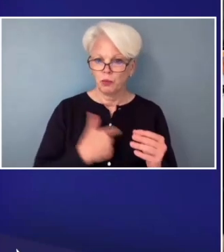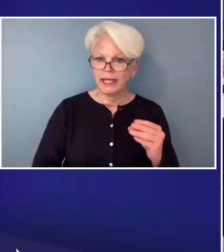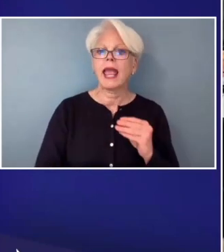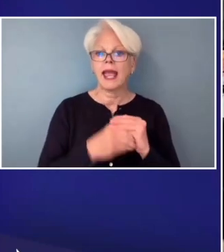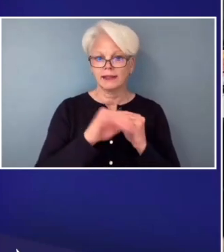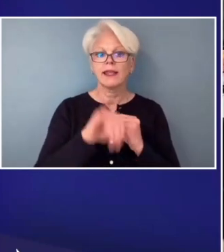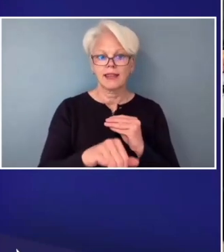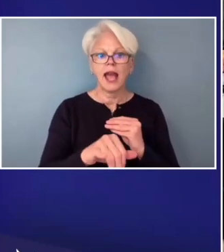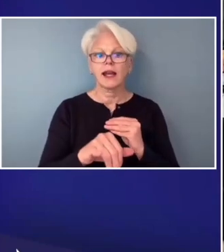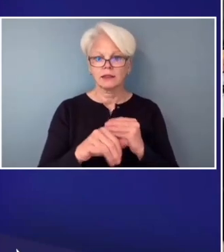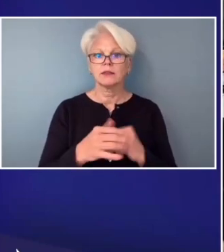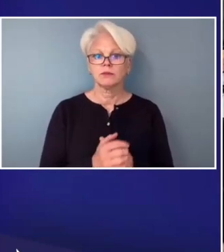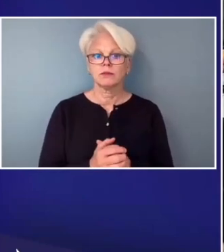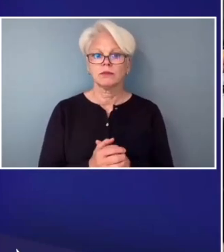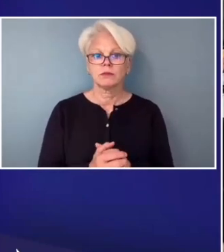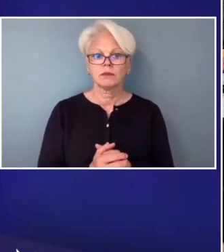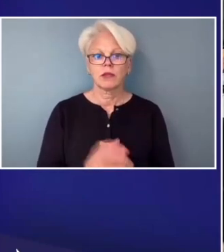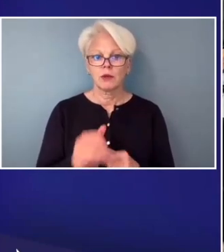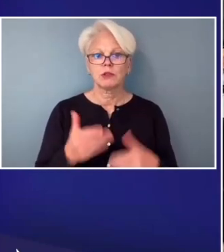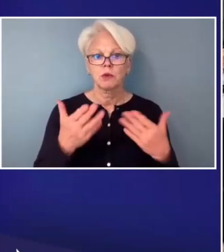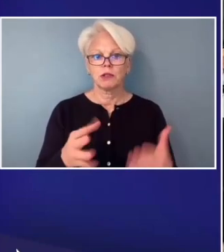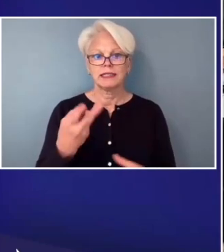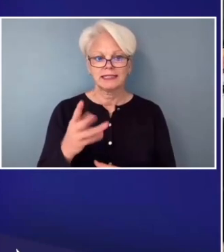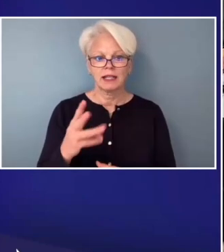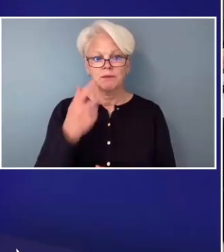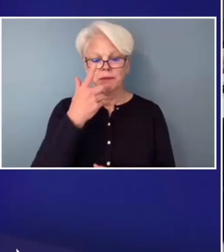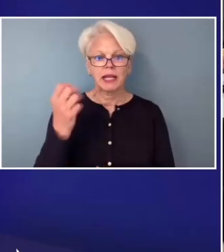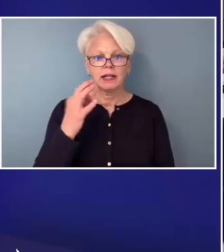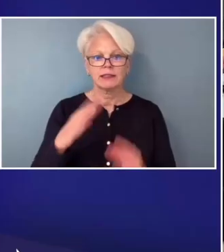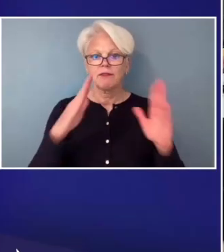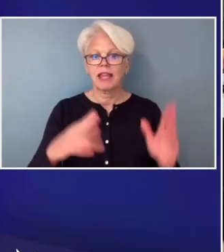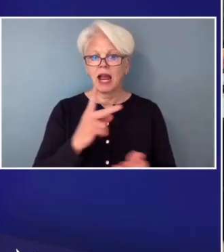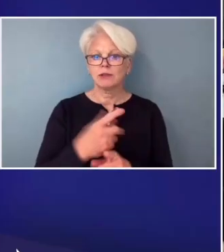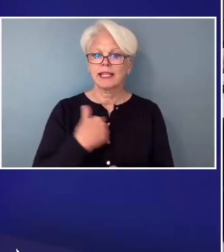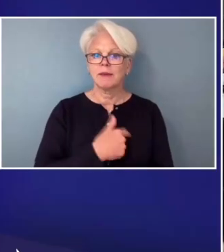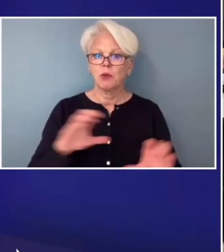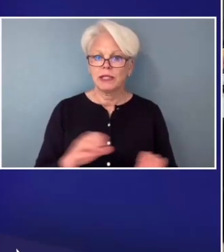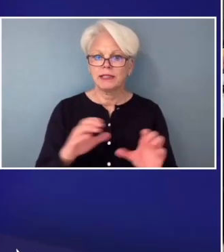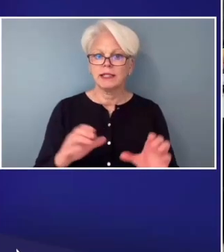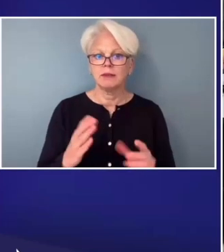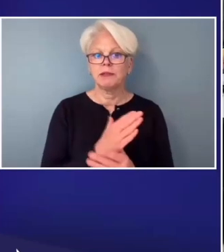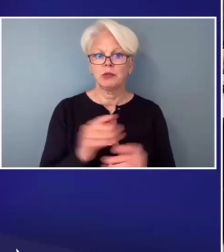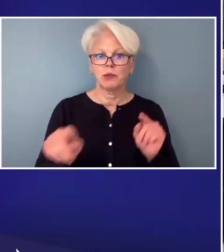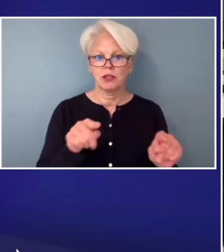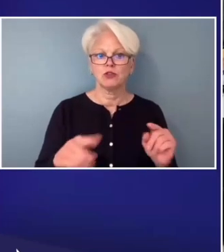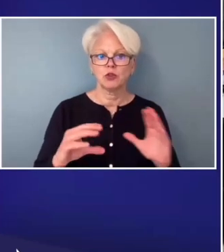It was proposed in 16 because of the housekeeping that we did between the 2 sections. This is now in 17.